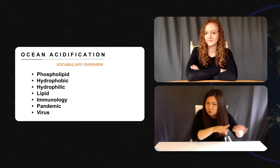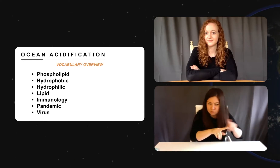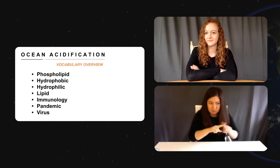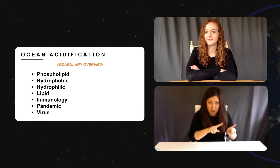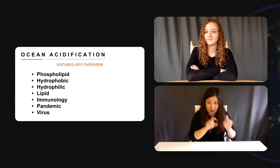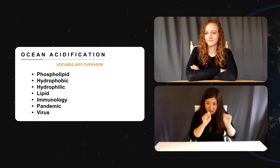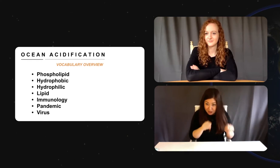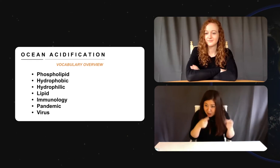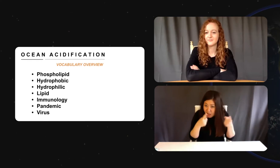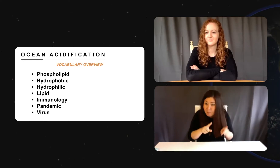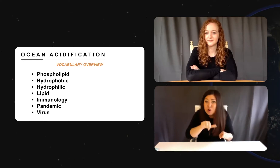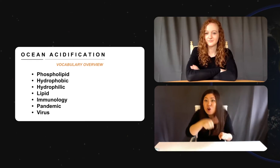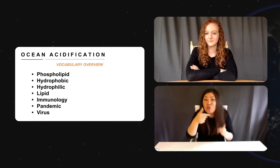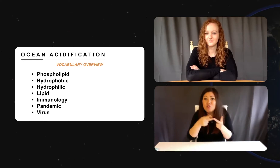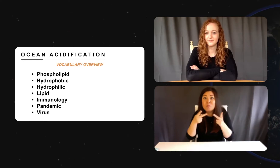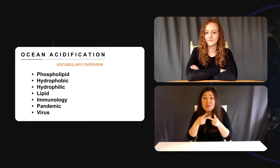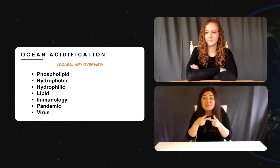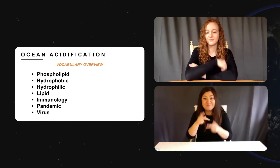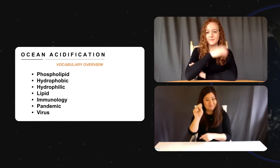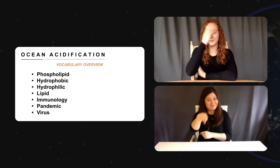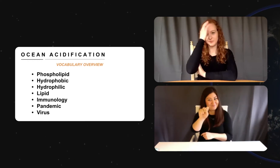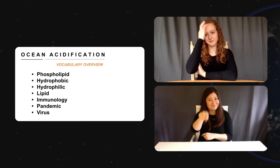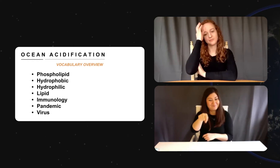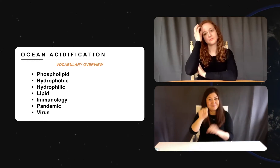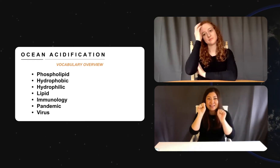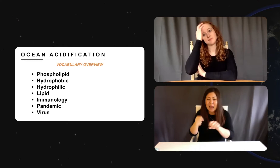They can happen throughout the planet.